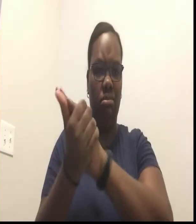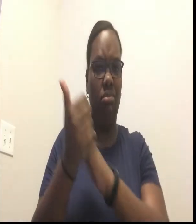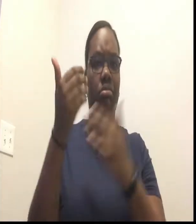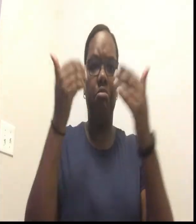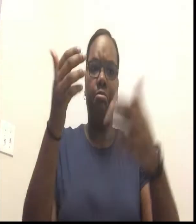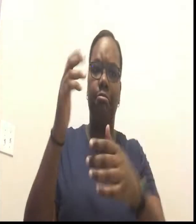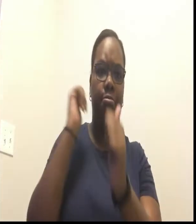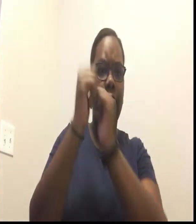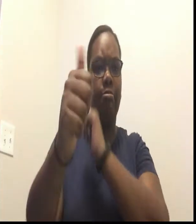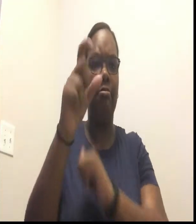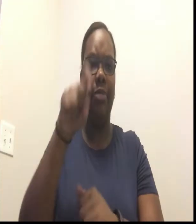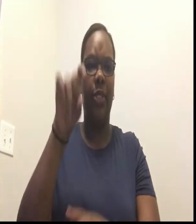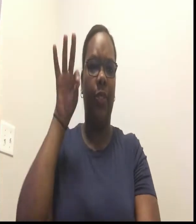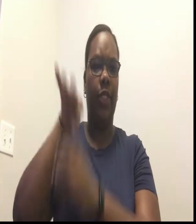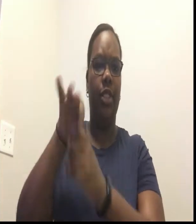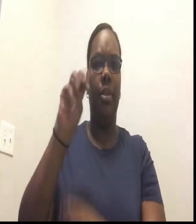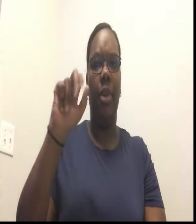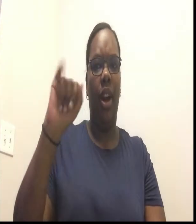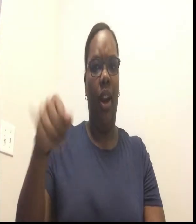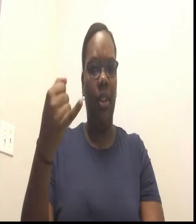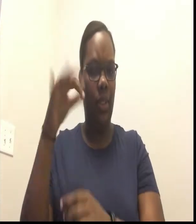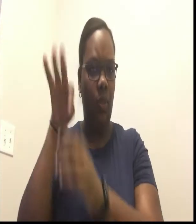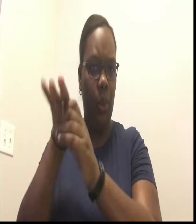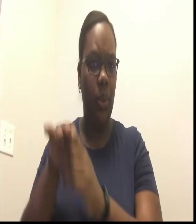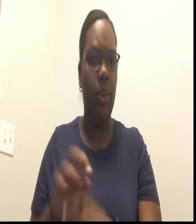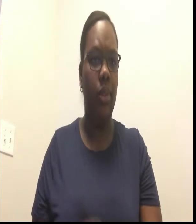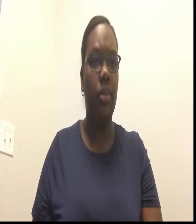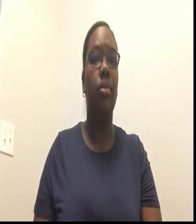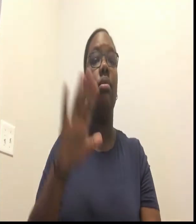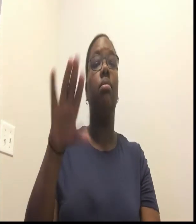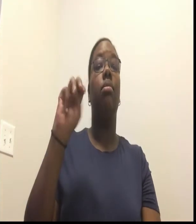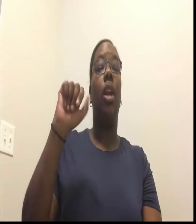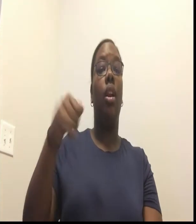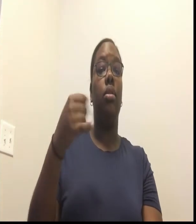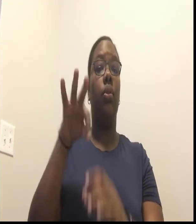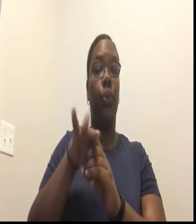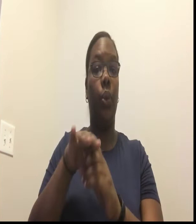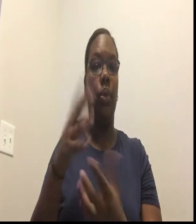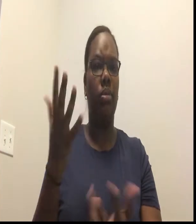amendable there's nothing to amend and in order to pass you need a majority